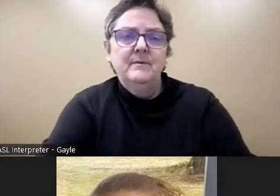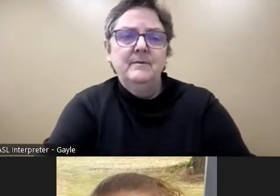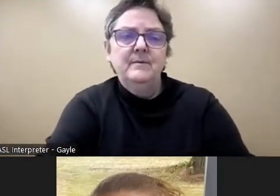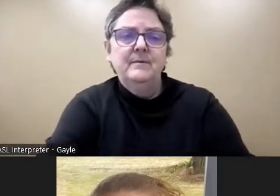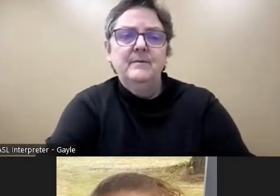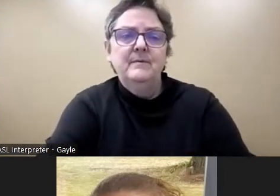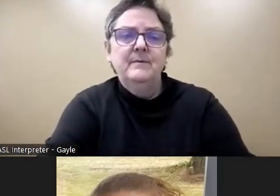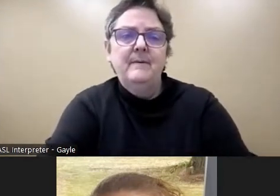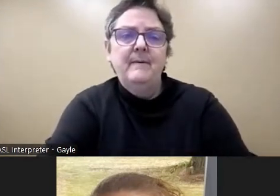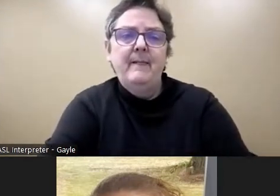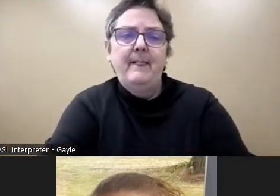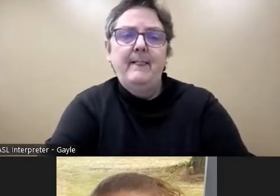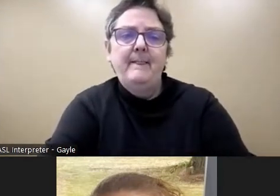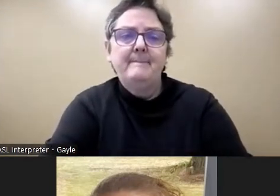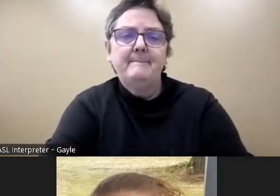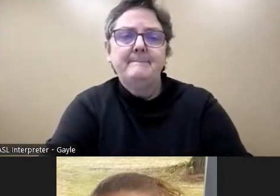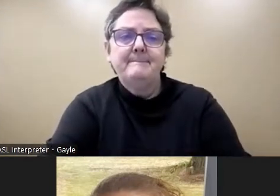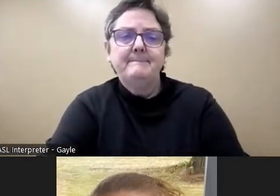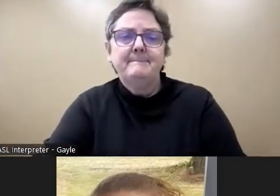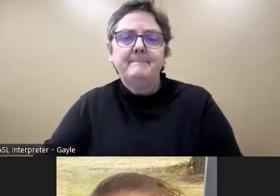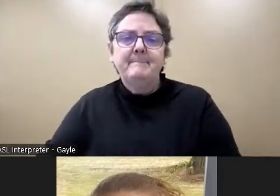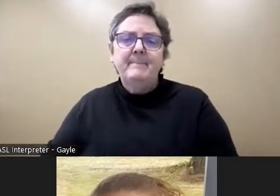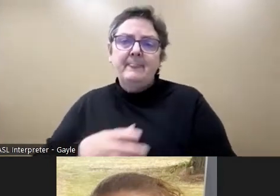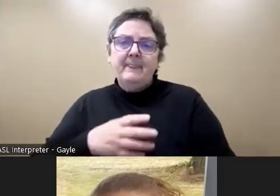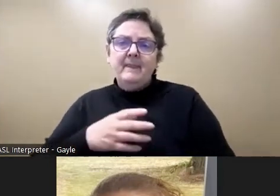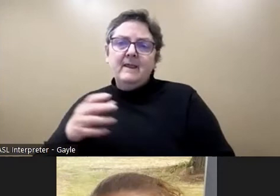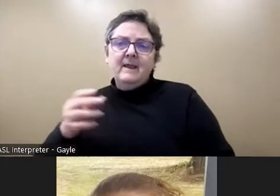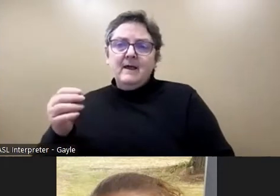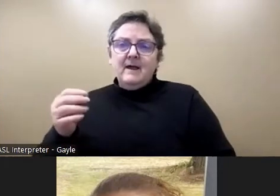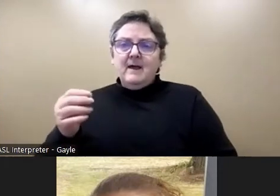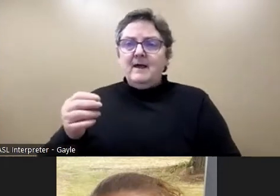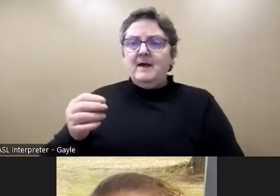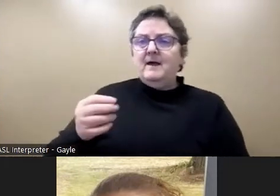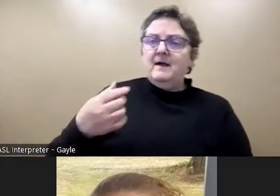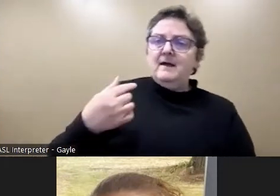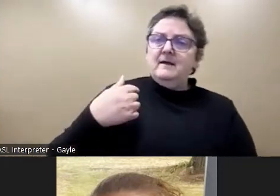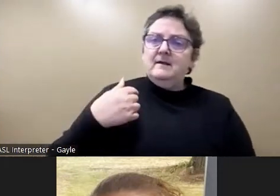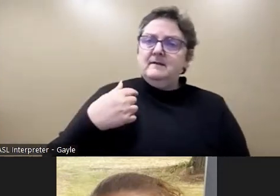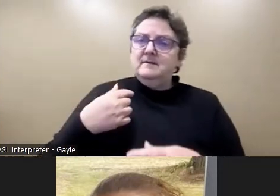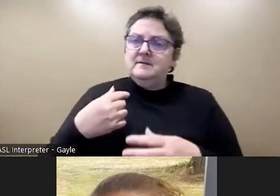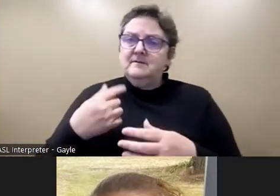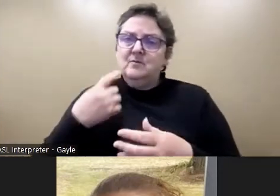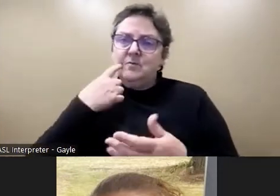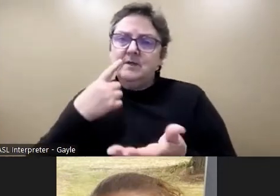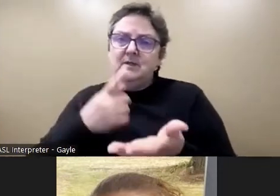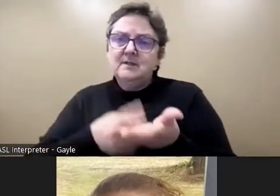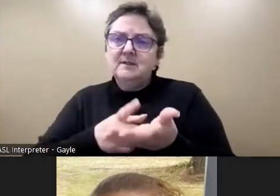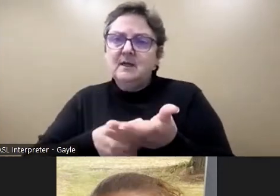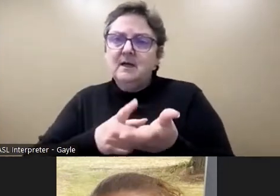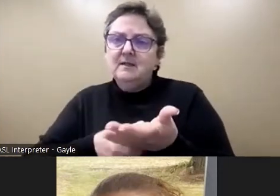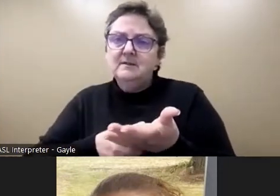Do you just, again, as we mentioned, please contribute any examples, thoughts, feedback you can have on this topic.